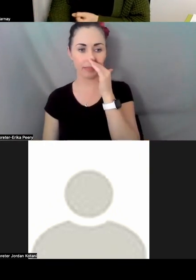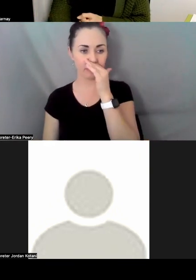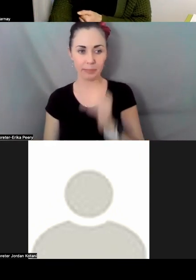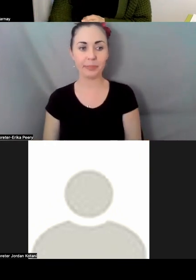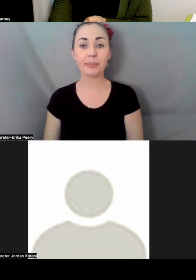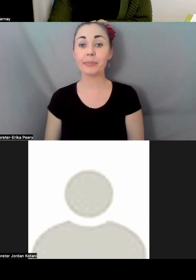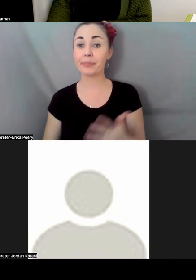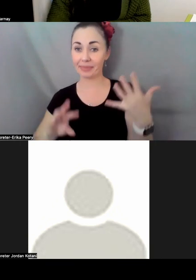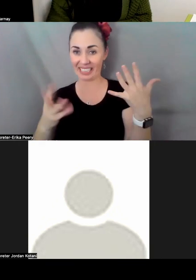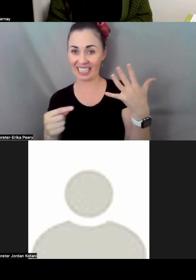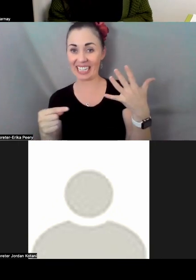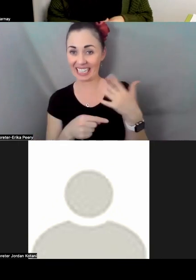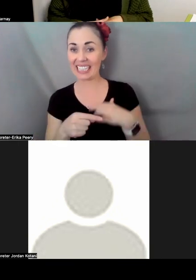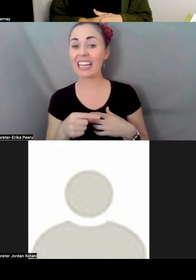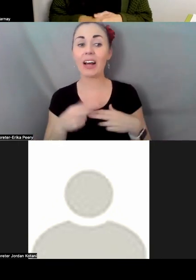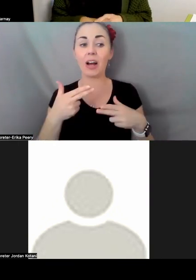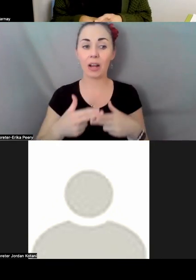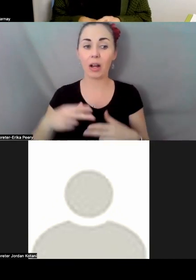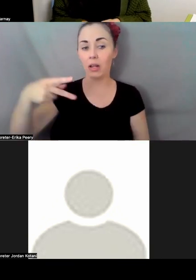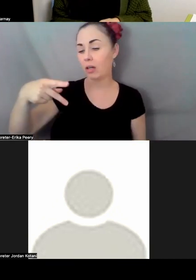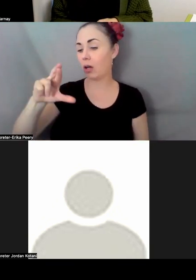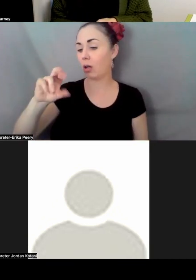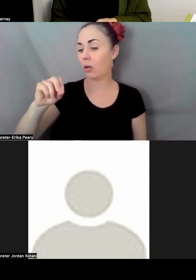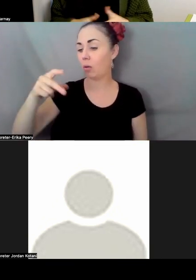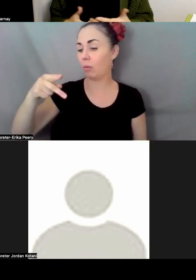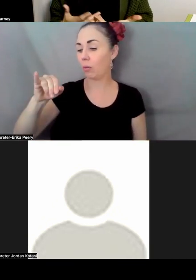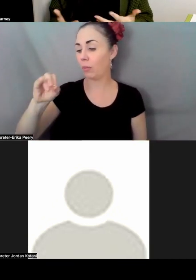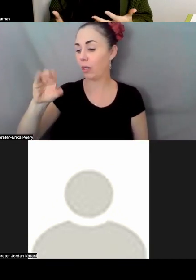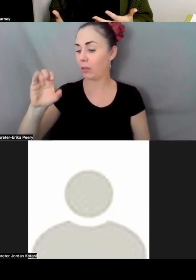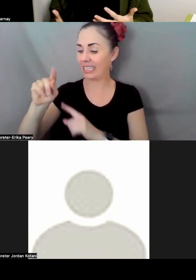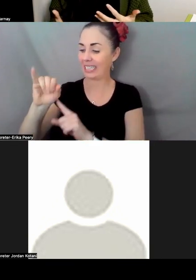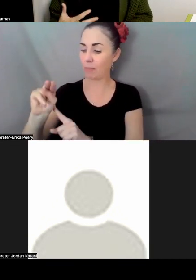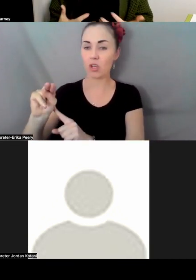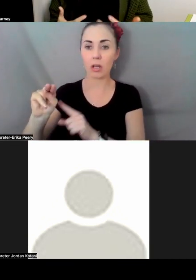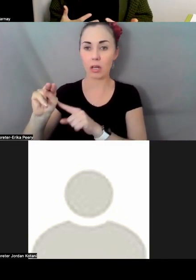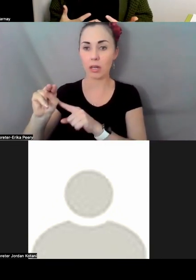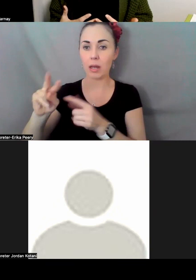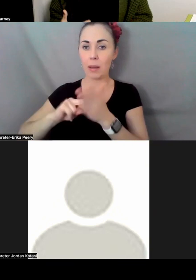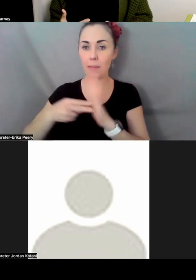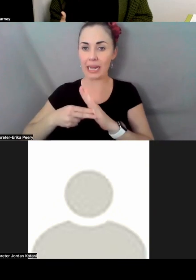Sixth sense is proprioception. Proprioception is our body awareness and positioning.